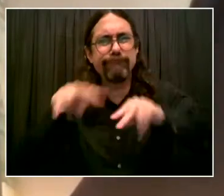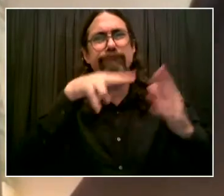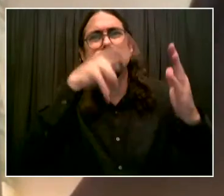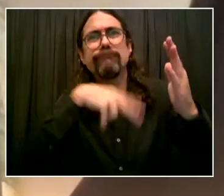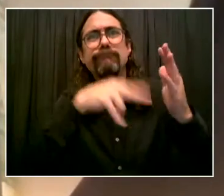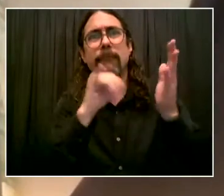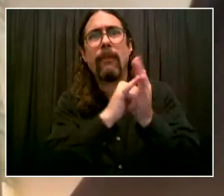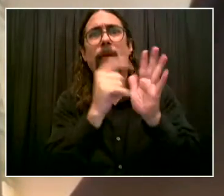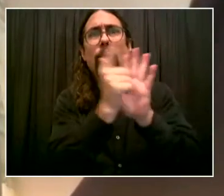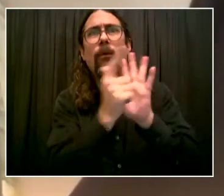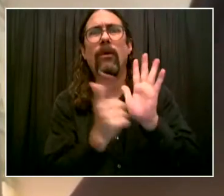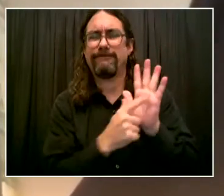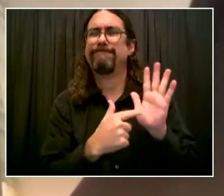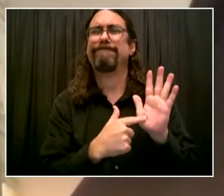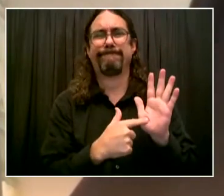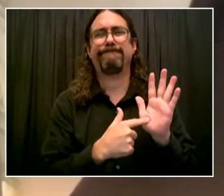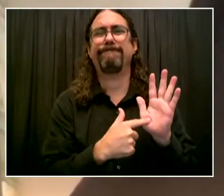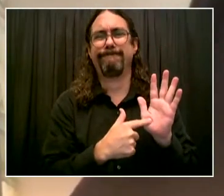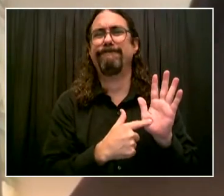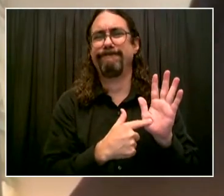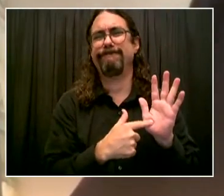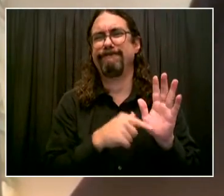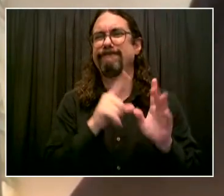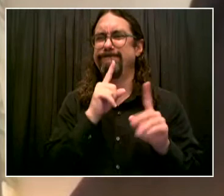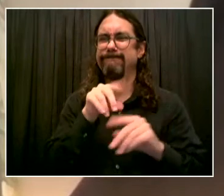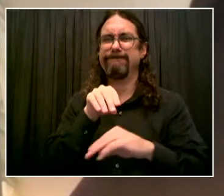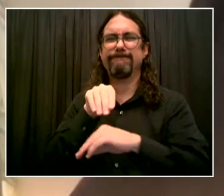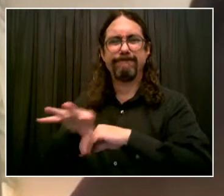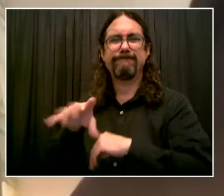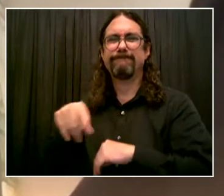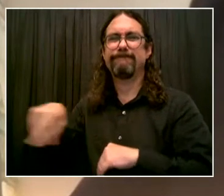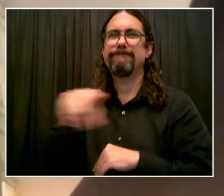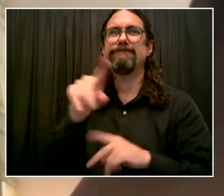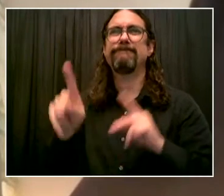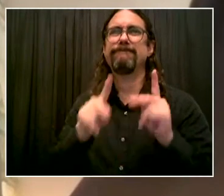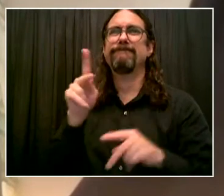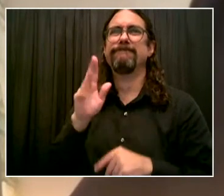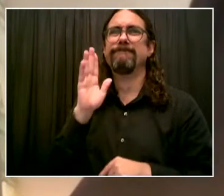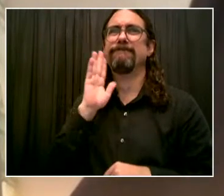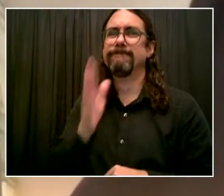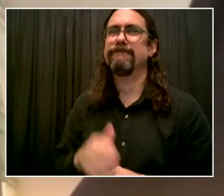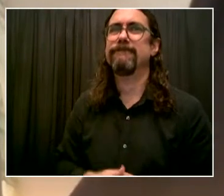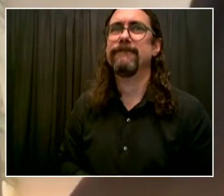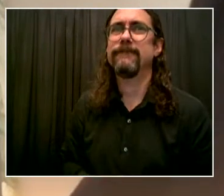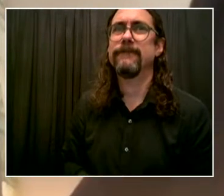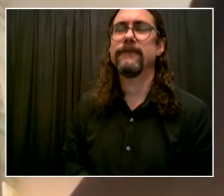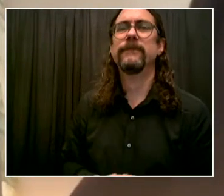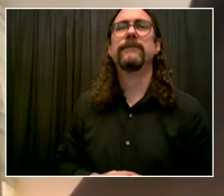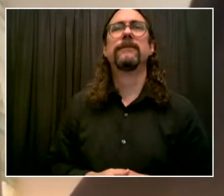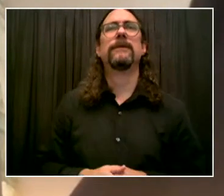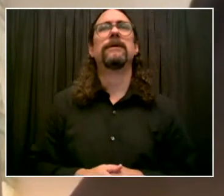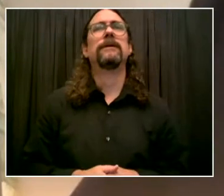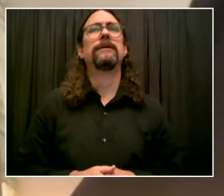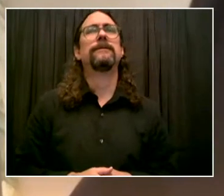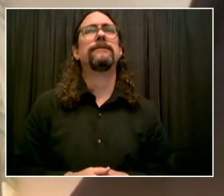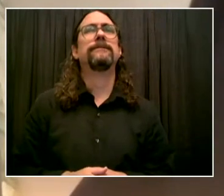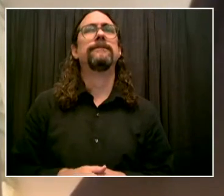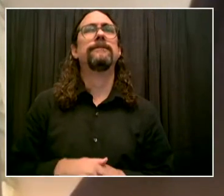UNDERSTAND THAT IT LITERALLY INCENTIVIZES PEOPLE, ANTICHOICE ACTIVISTS,